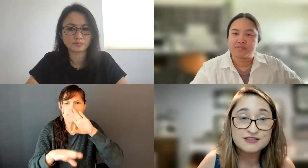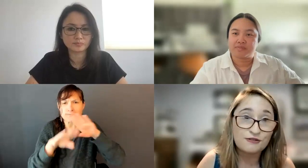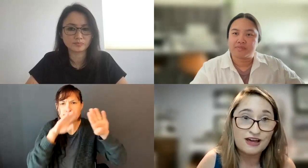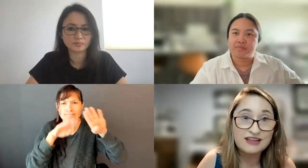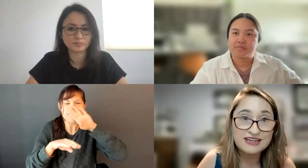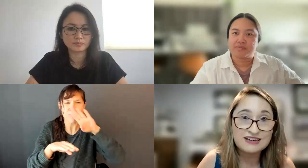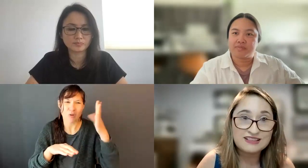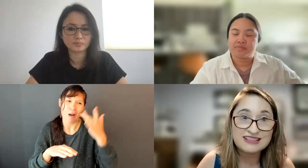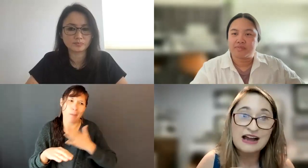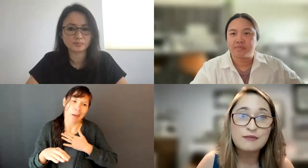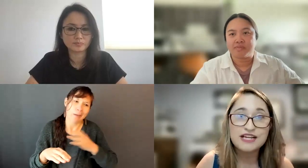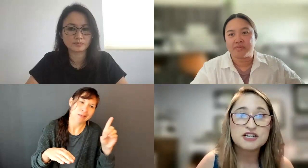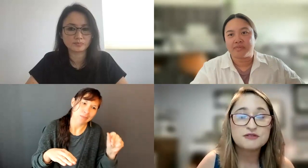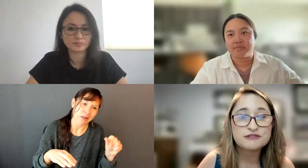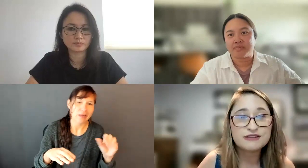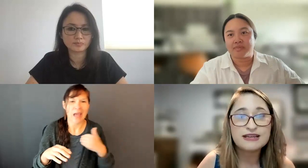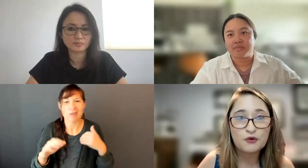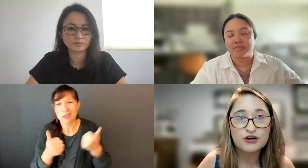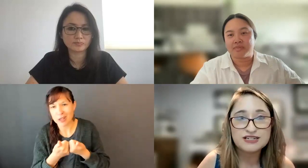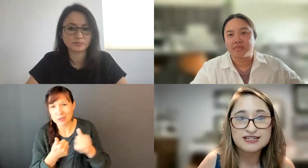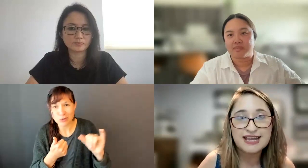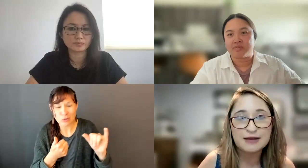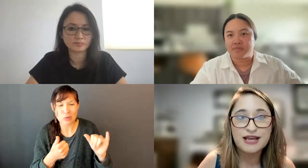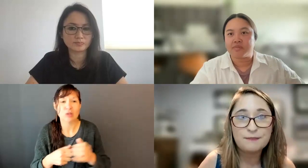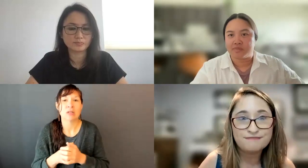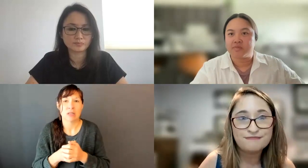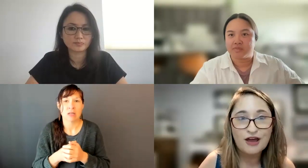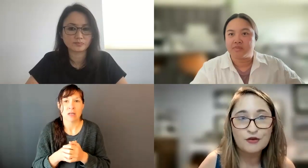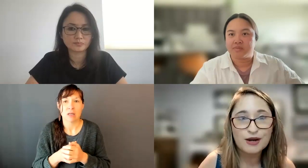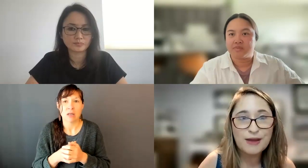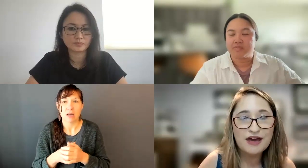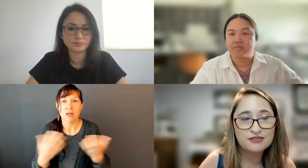So I think that combination was really important to setting me up on the right path.